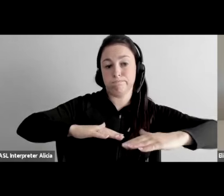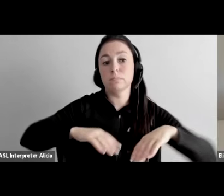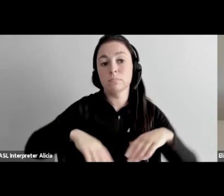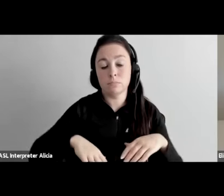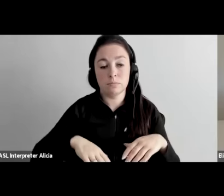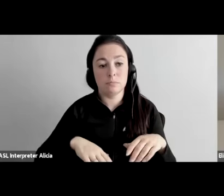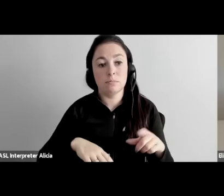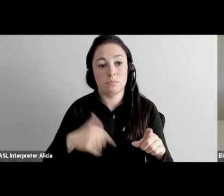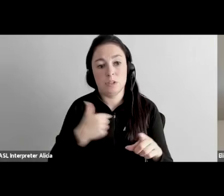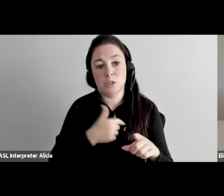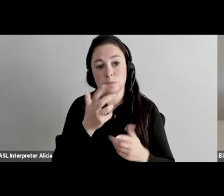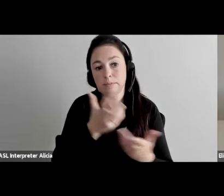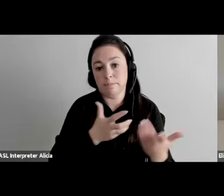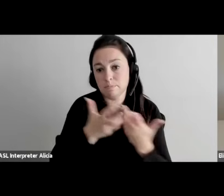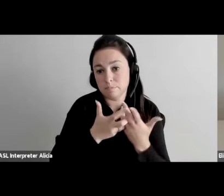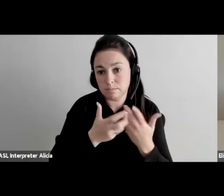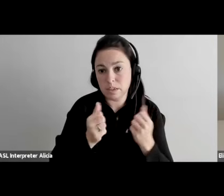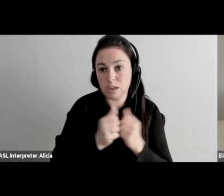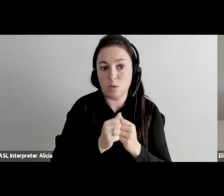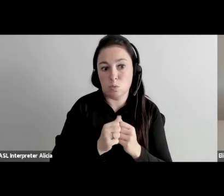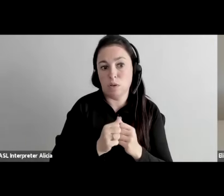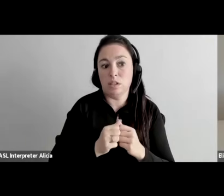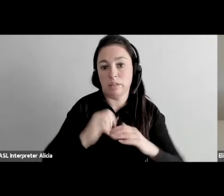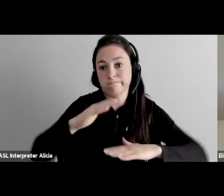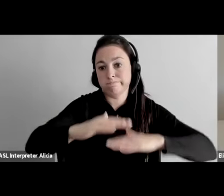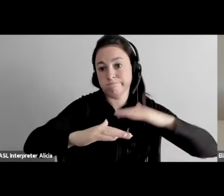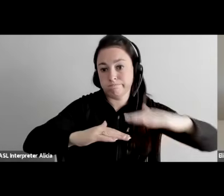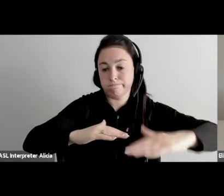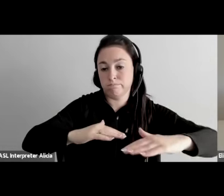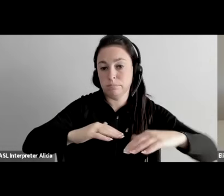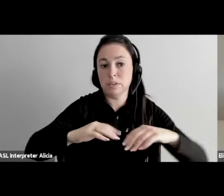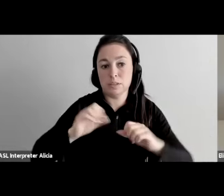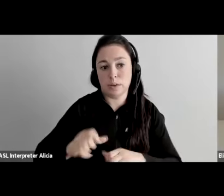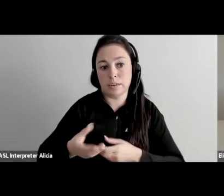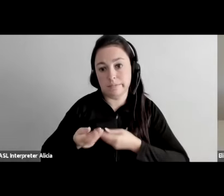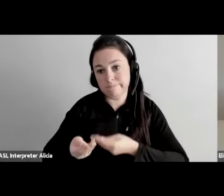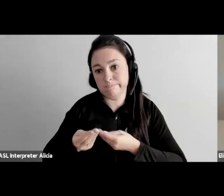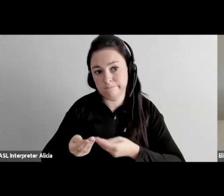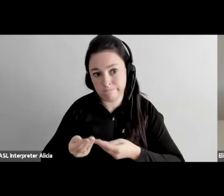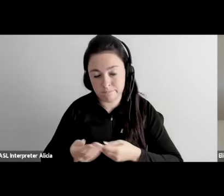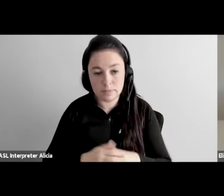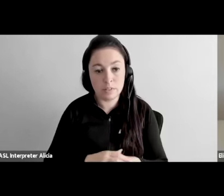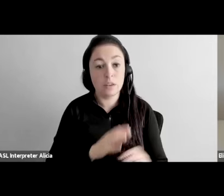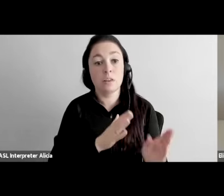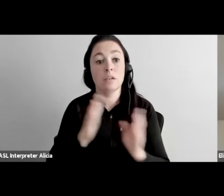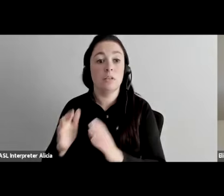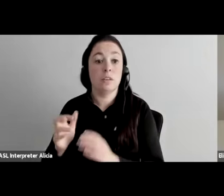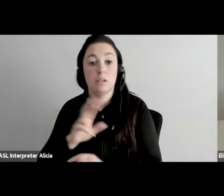hospital room so I could nurse Declan side-lying. The picture on the right is a blue step stool